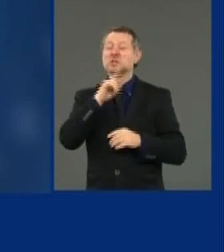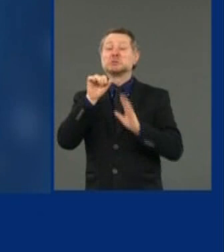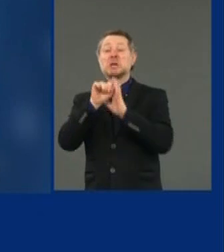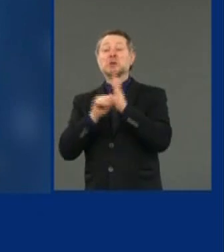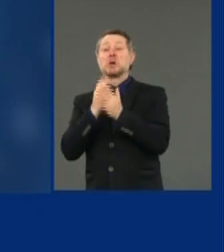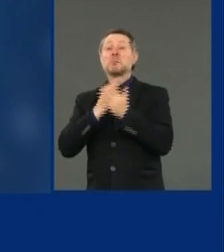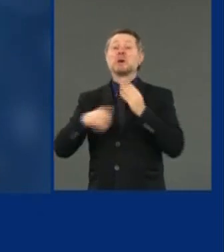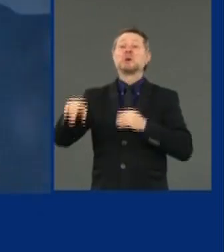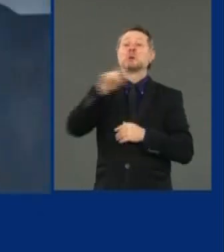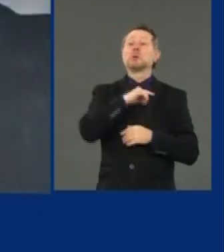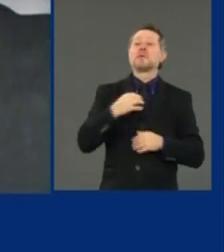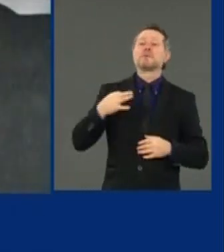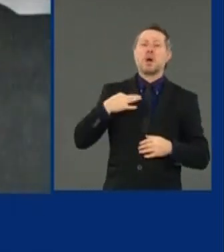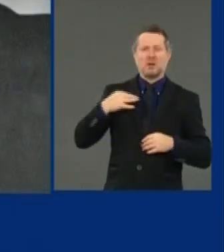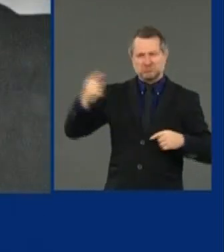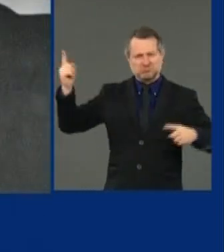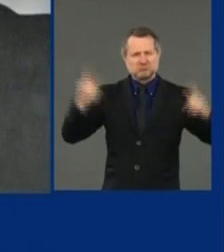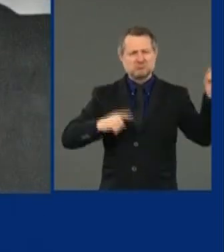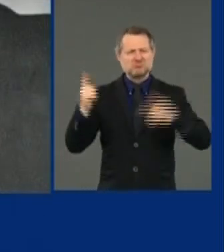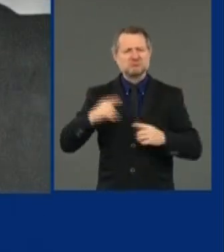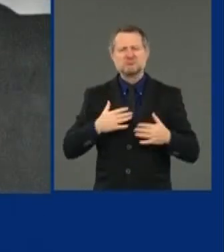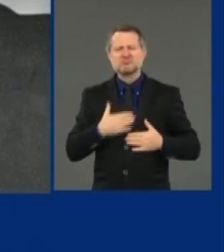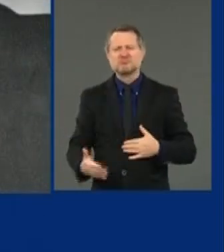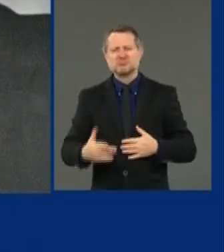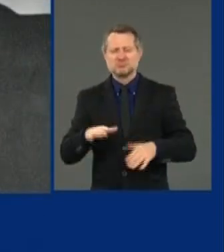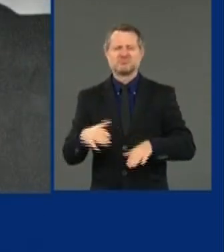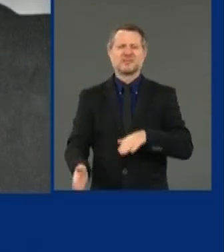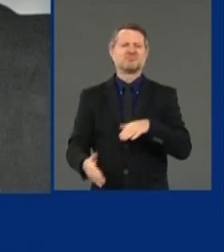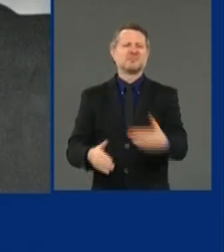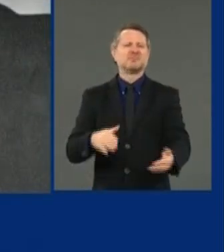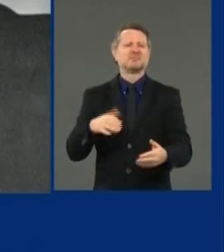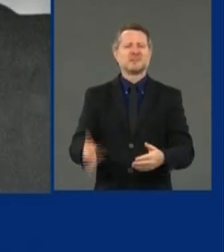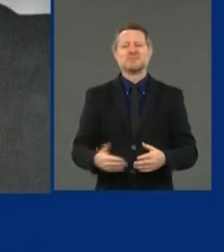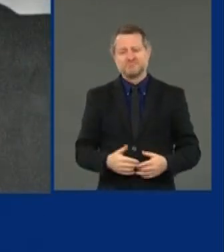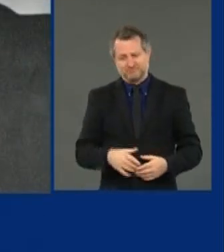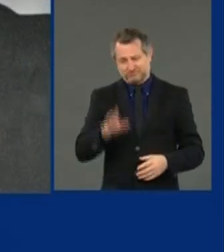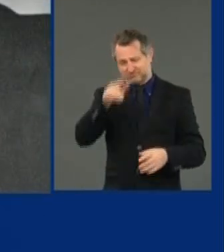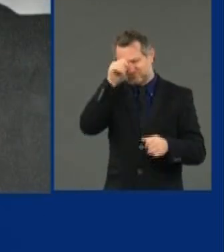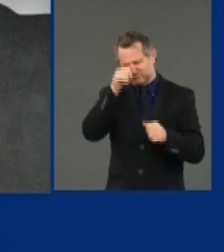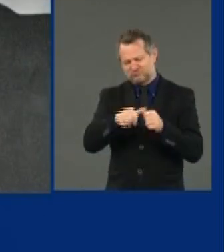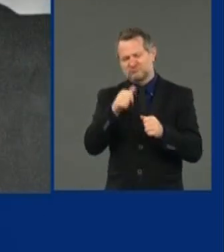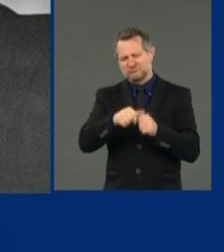SOME VOLUNTEERED TO COME IN ACROSS THE COUNTRY TO HELP US HERE IN NEW YORK AND THEY LOST